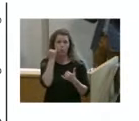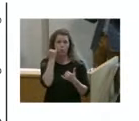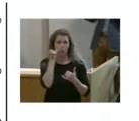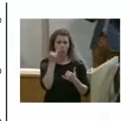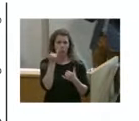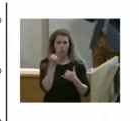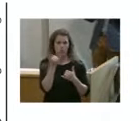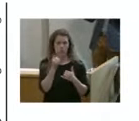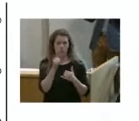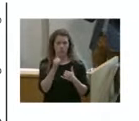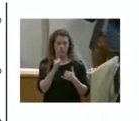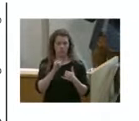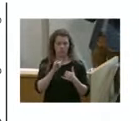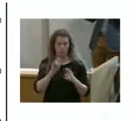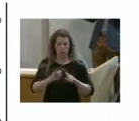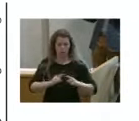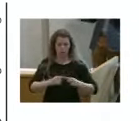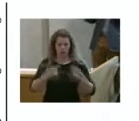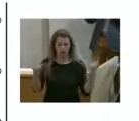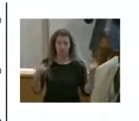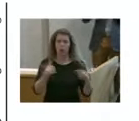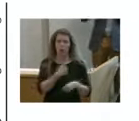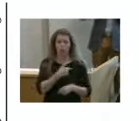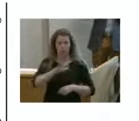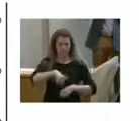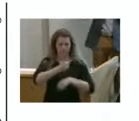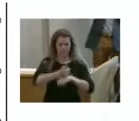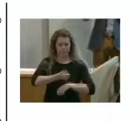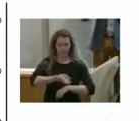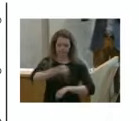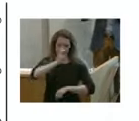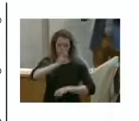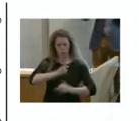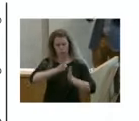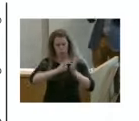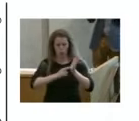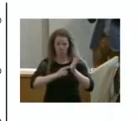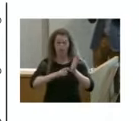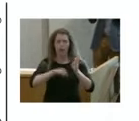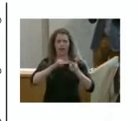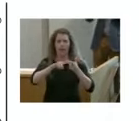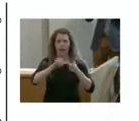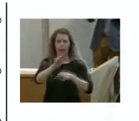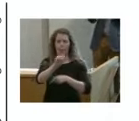orders in place and then on May 1st, we lift the orders and people go back to